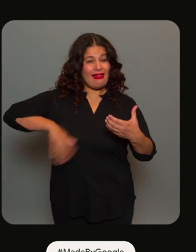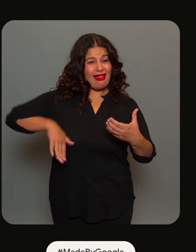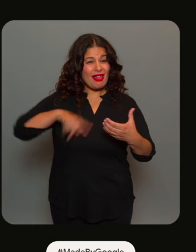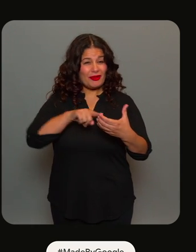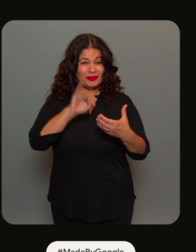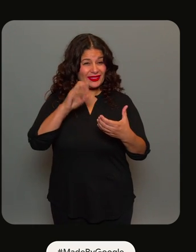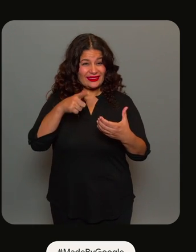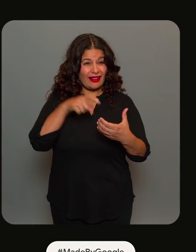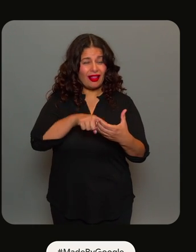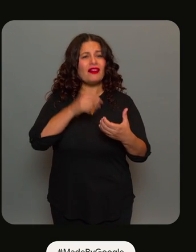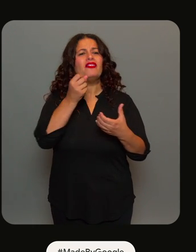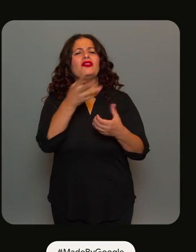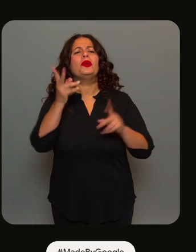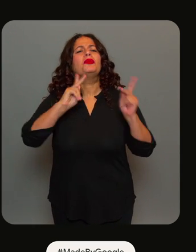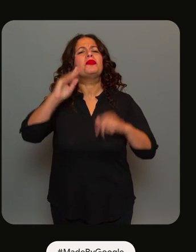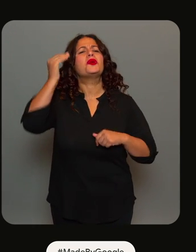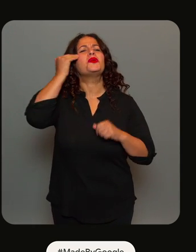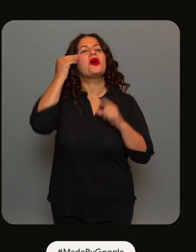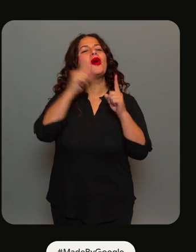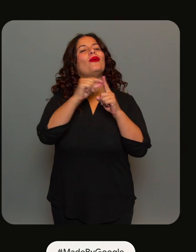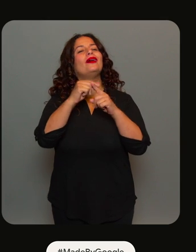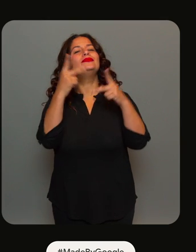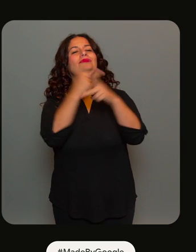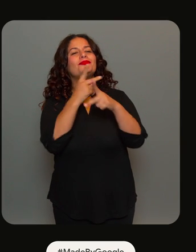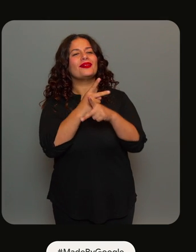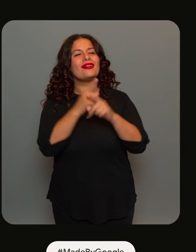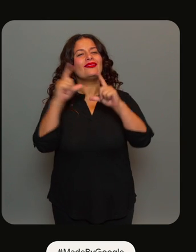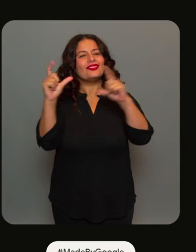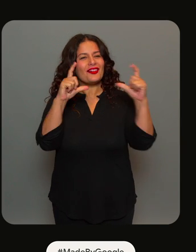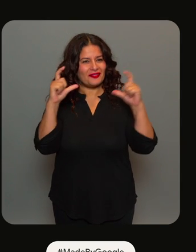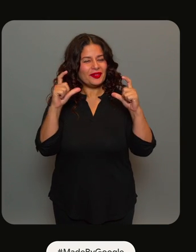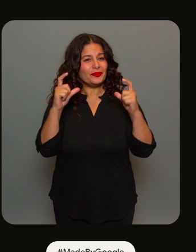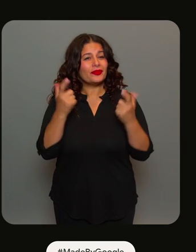academic research had ever heard the term "computational